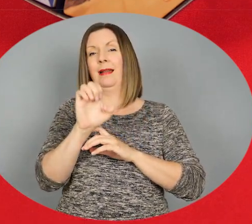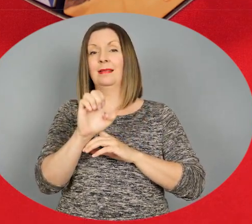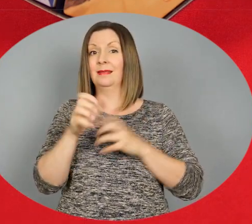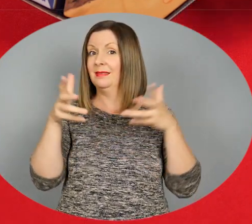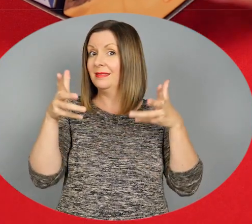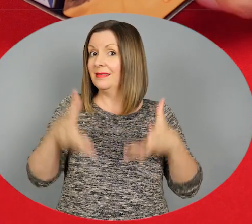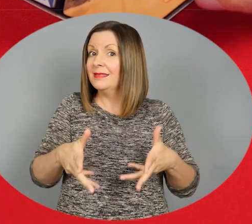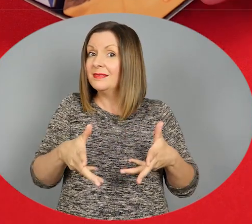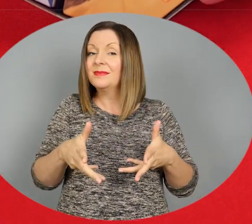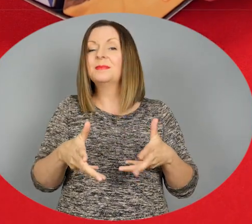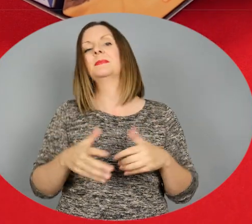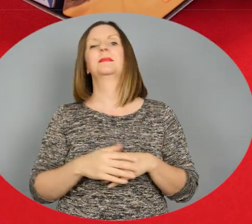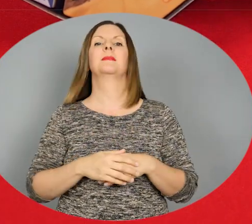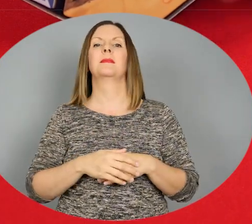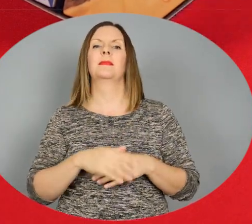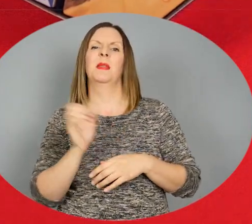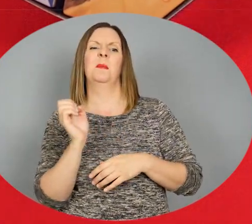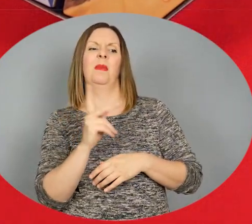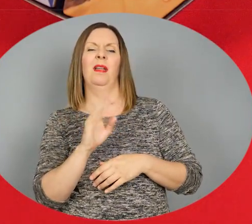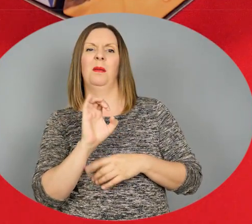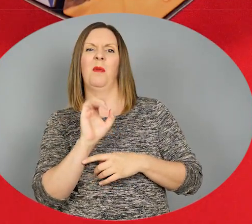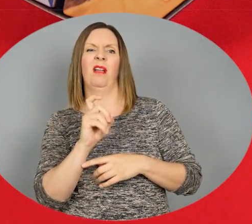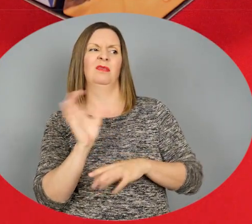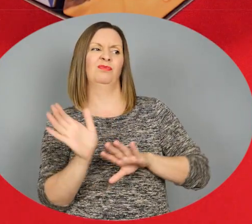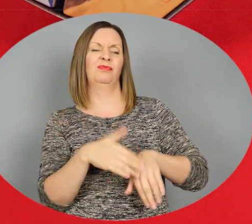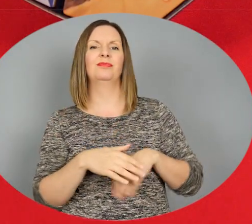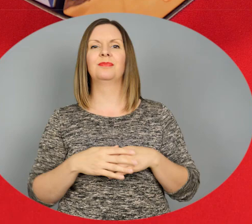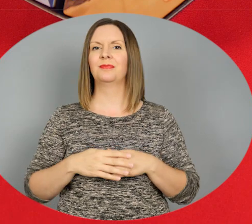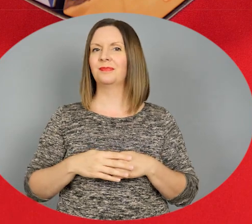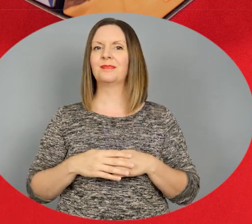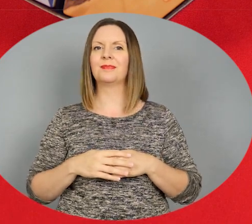the last space of your planet. And then these remaining pieces can just be returned to the